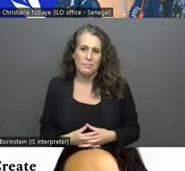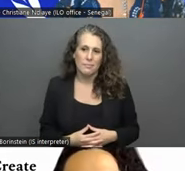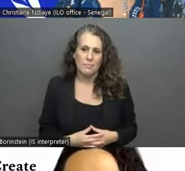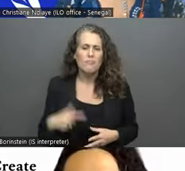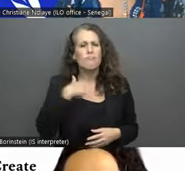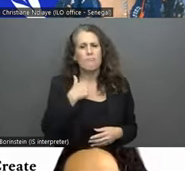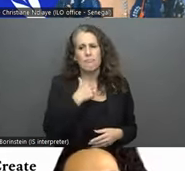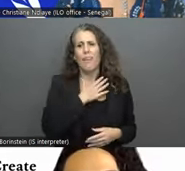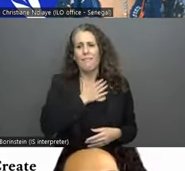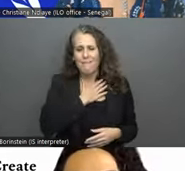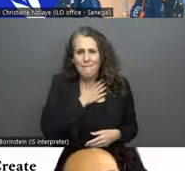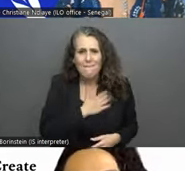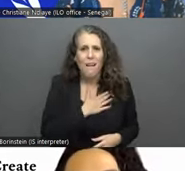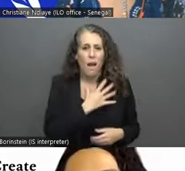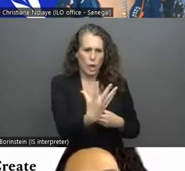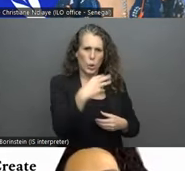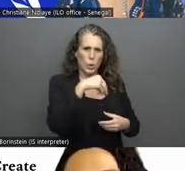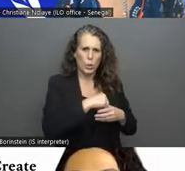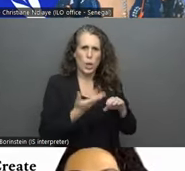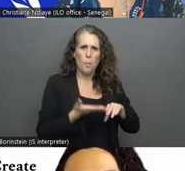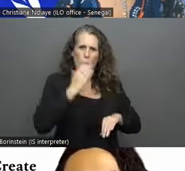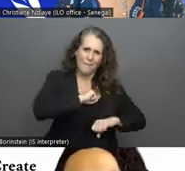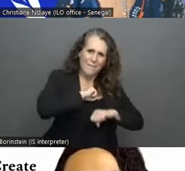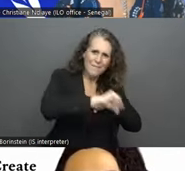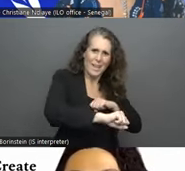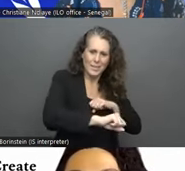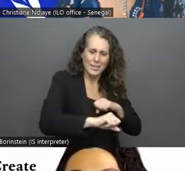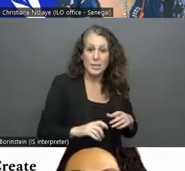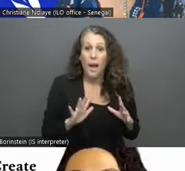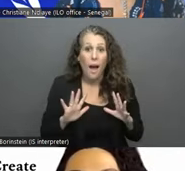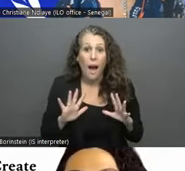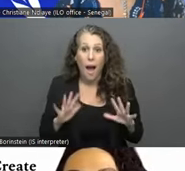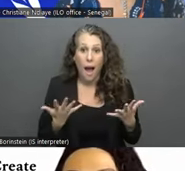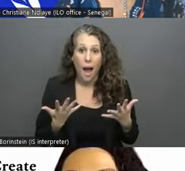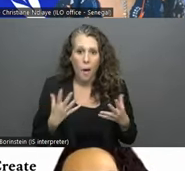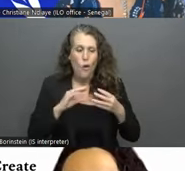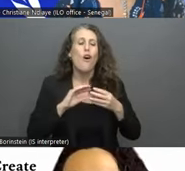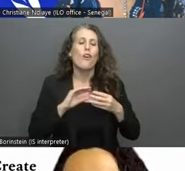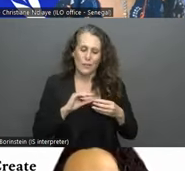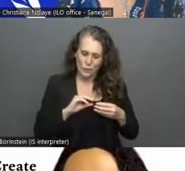that inclusion. And like I say through the creation of space, safe spaces through recruitment